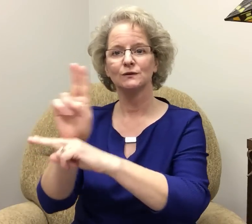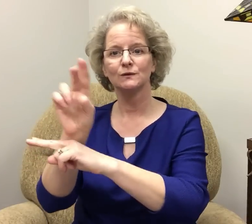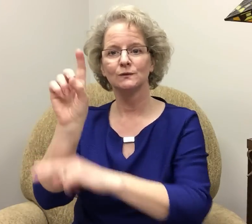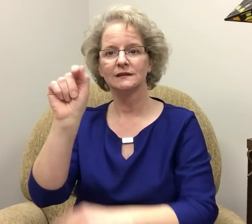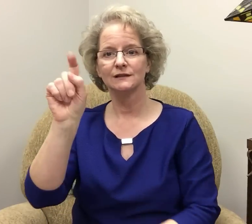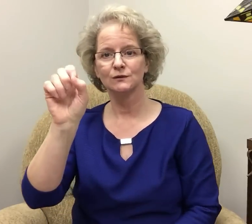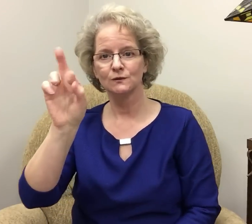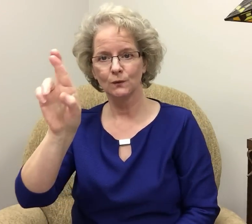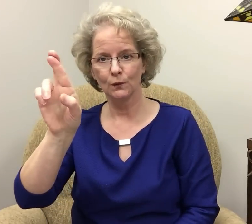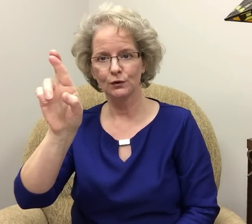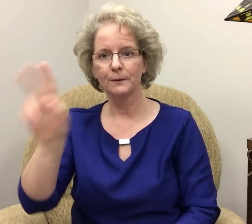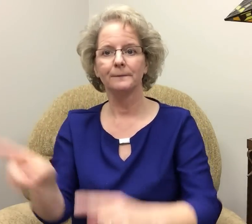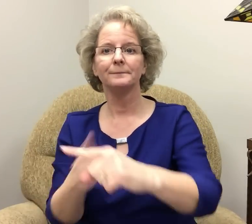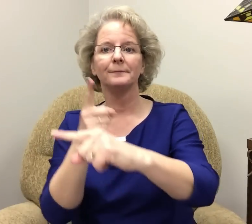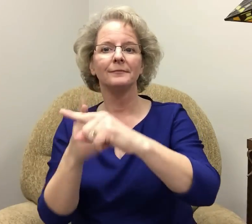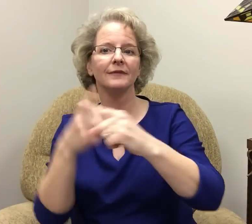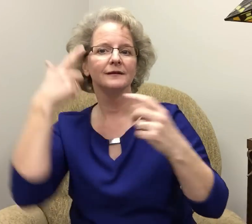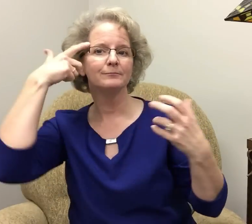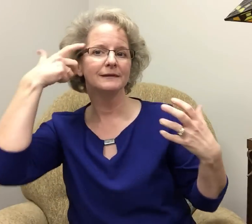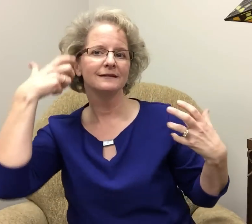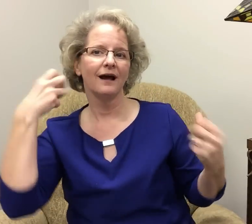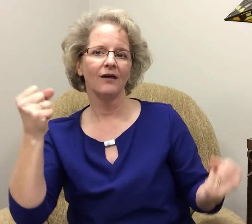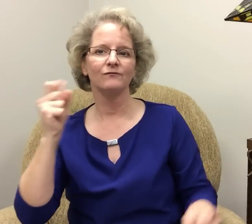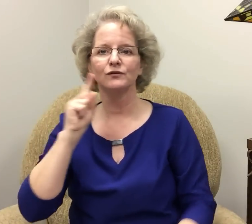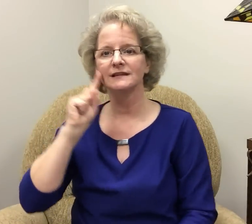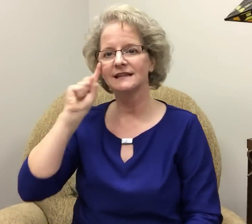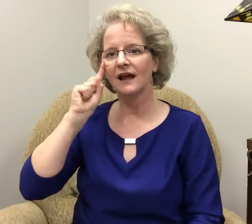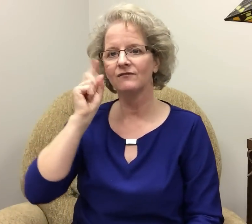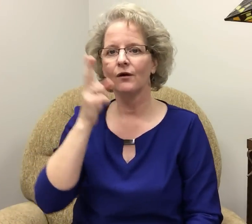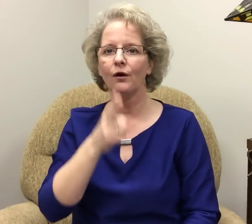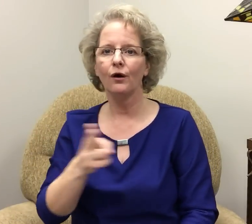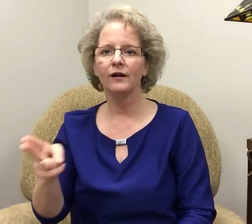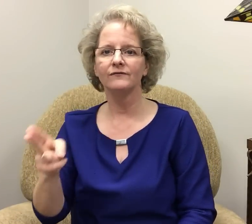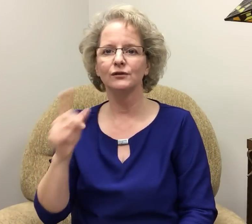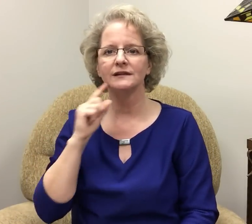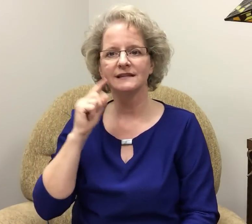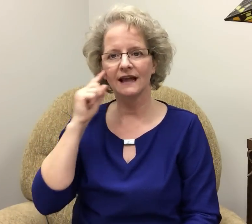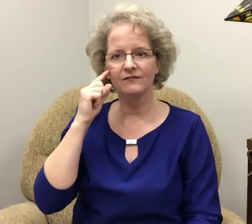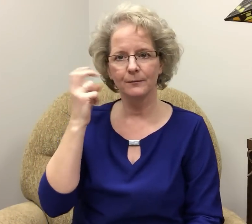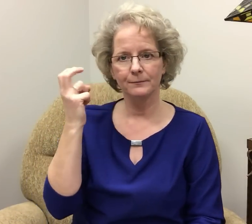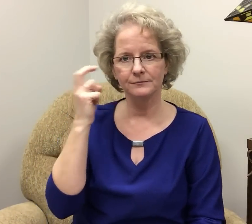Hello, my name is Denise Johnson and I am the project coordinator for Substance Use